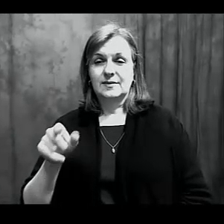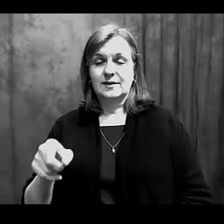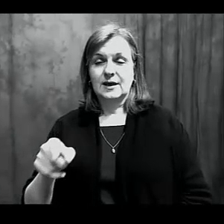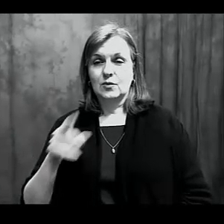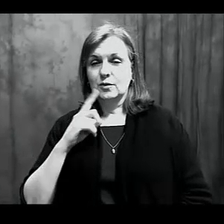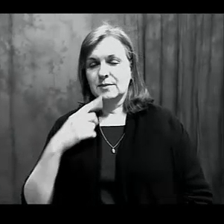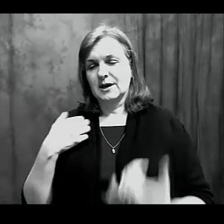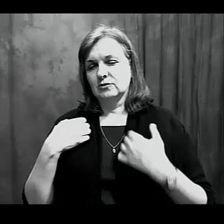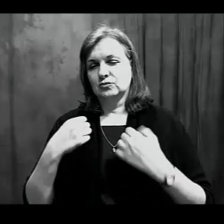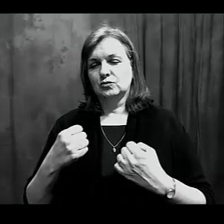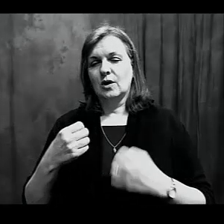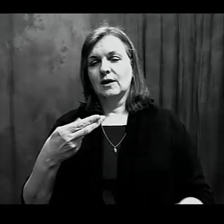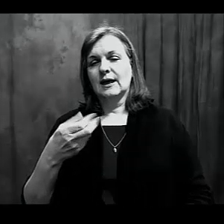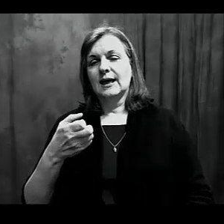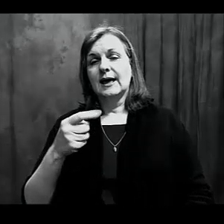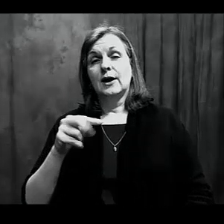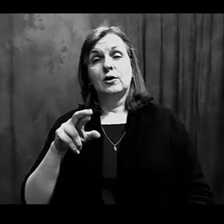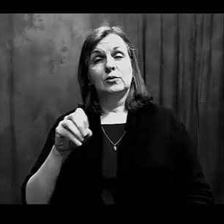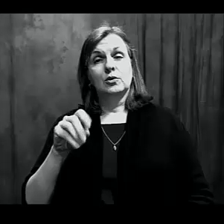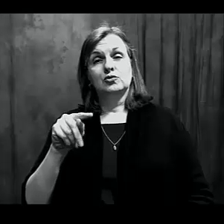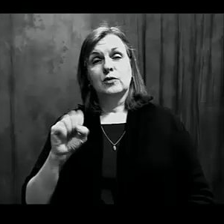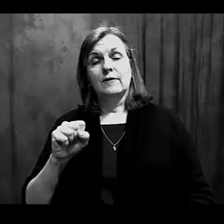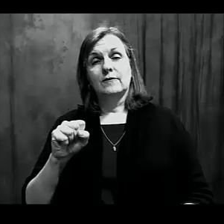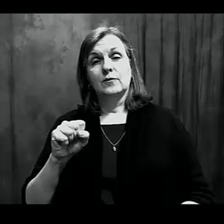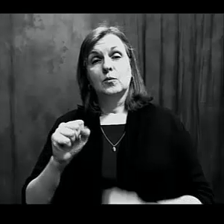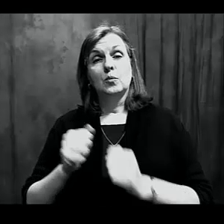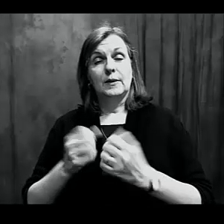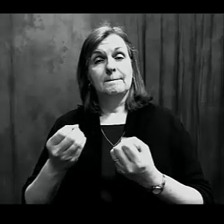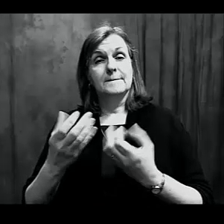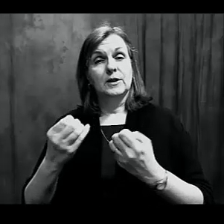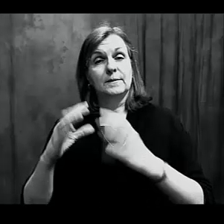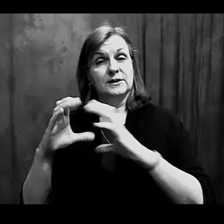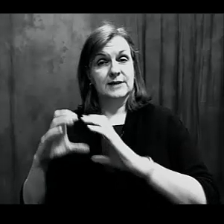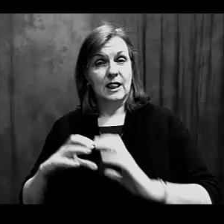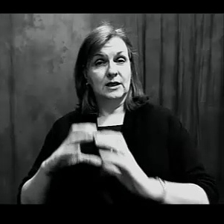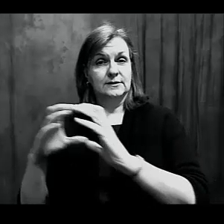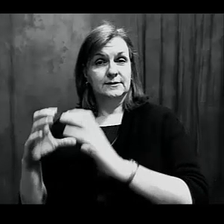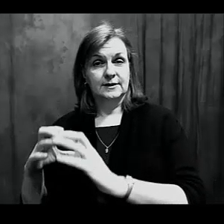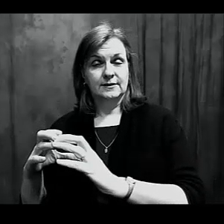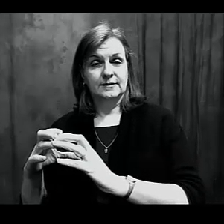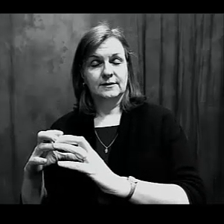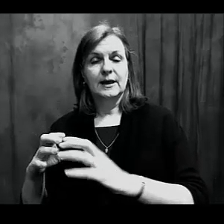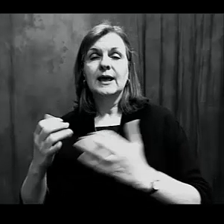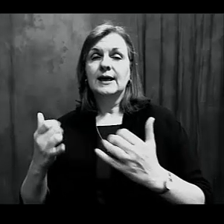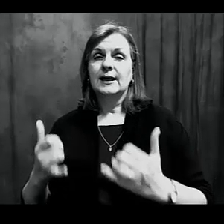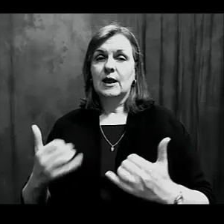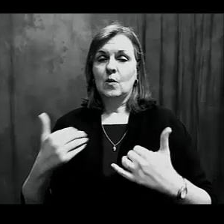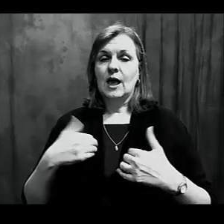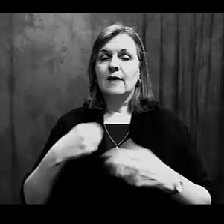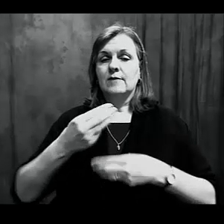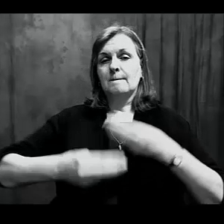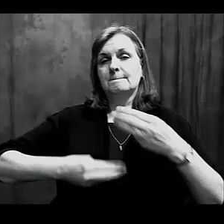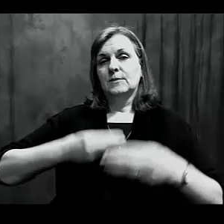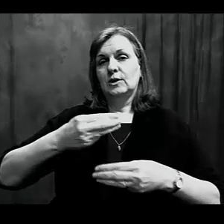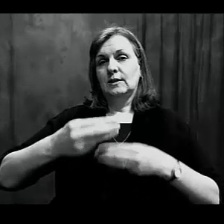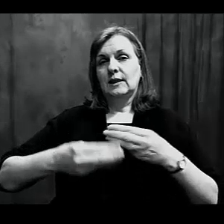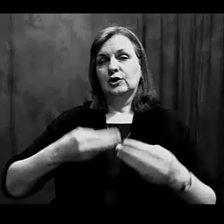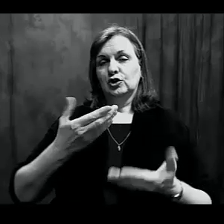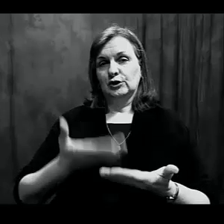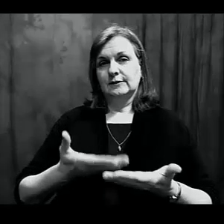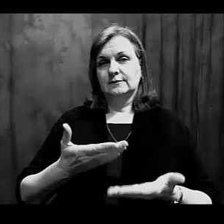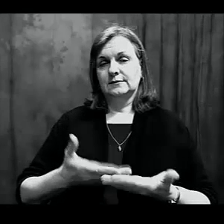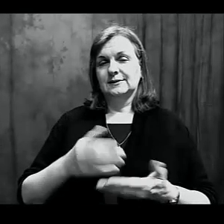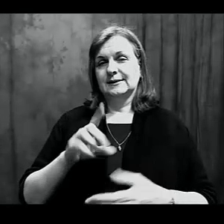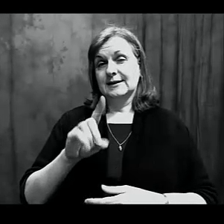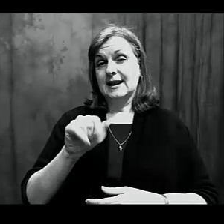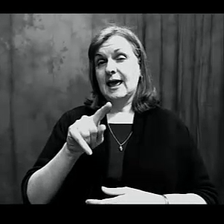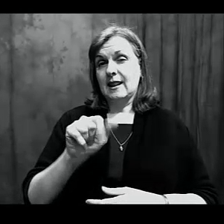so it would've been a strong heterotroph with multicellularity and now we have molecular data